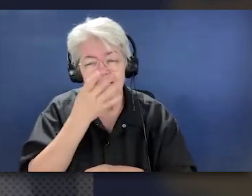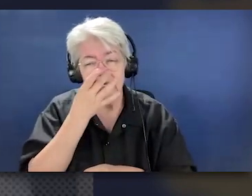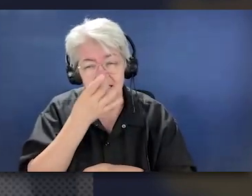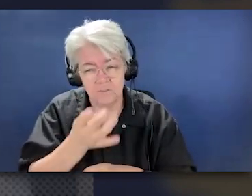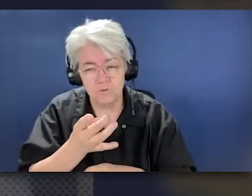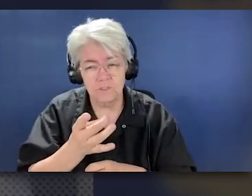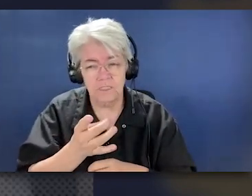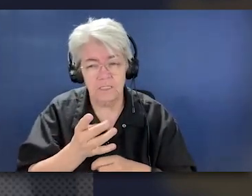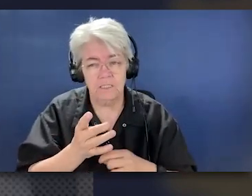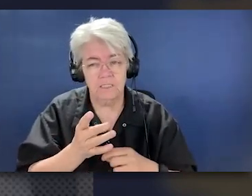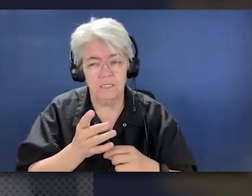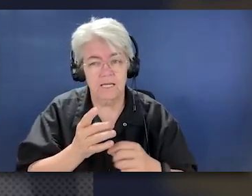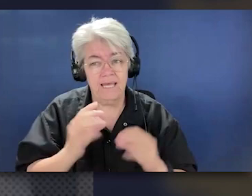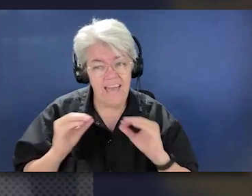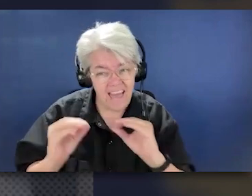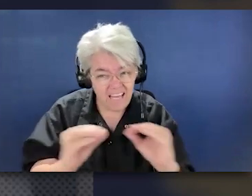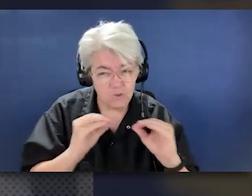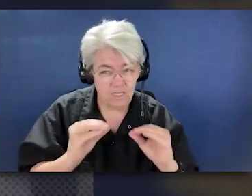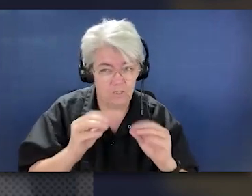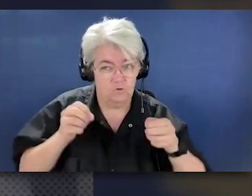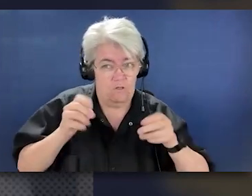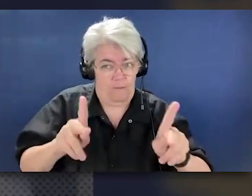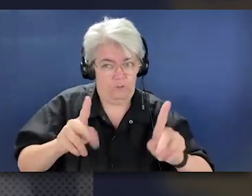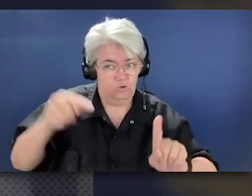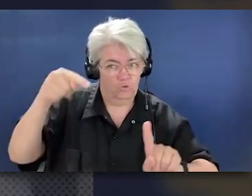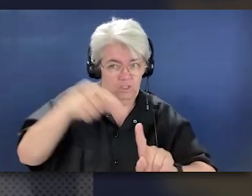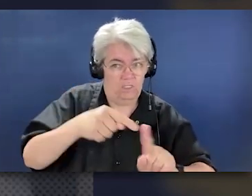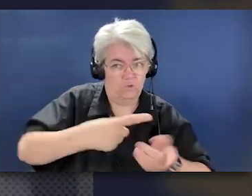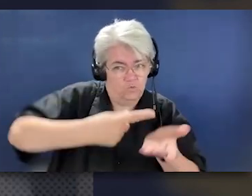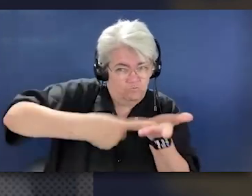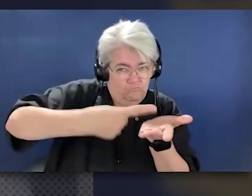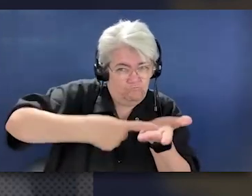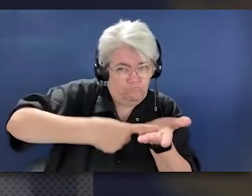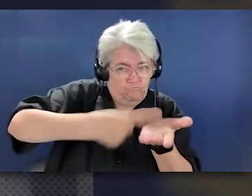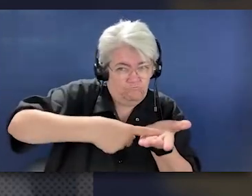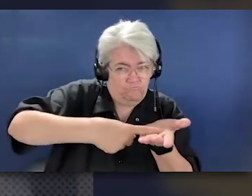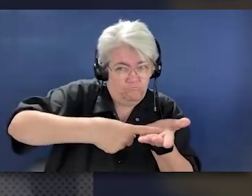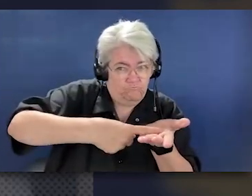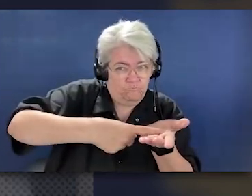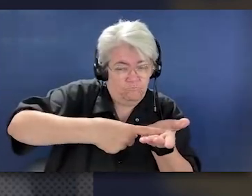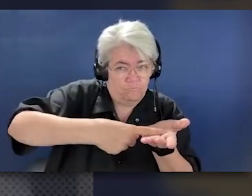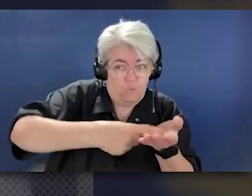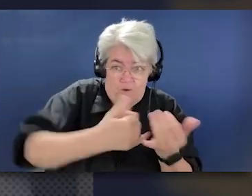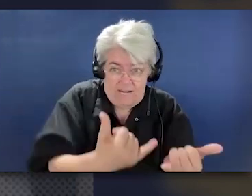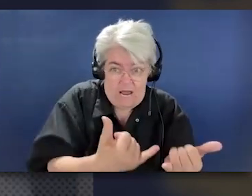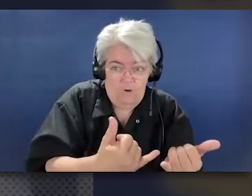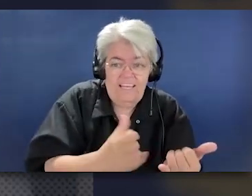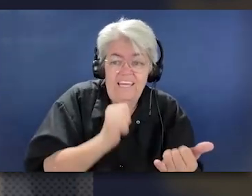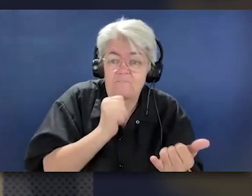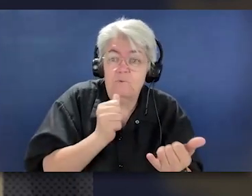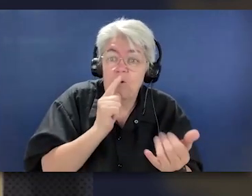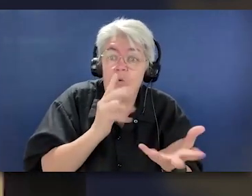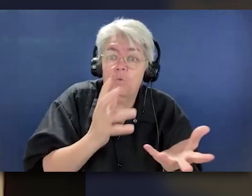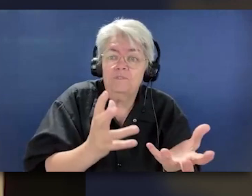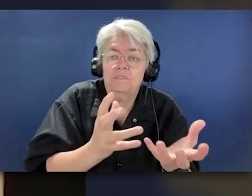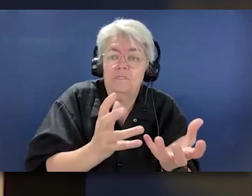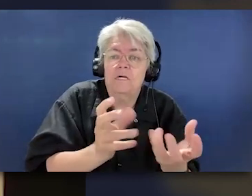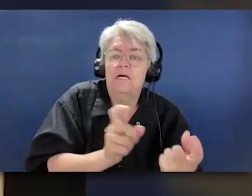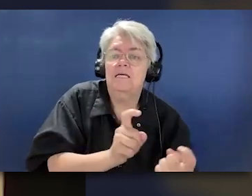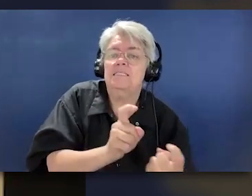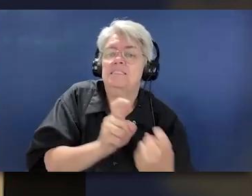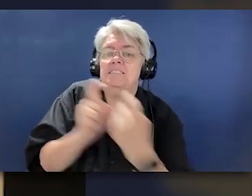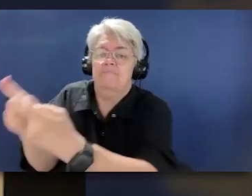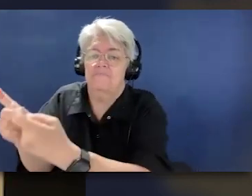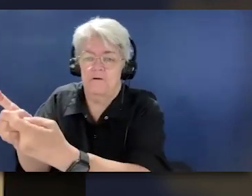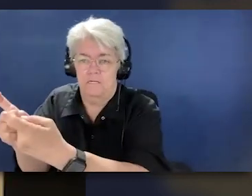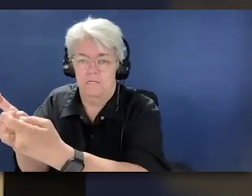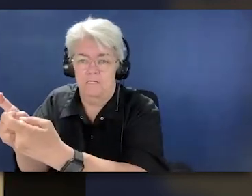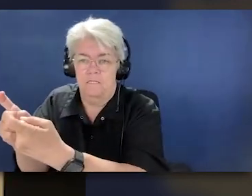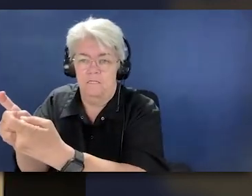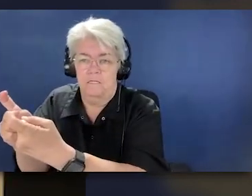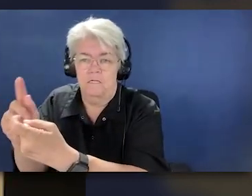this moment. If we don’t give the power to the tools, right? If we keep our own power